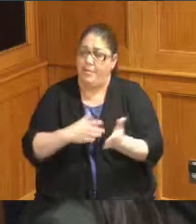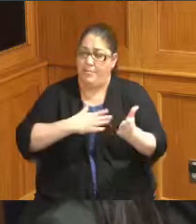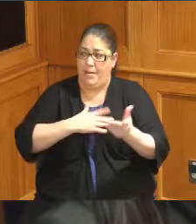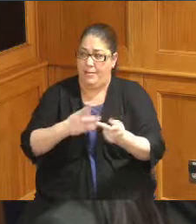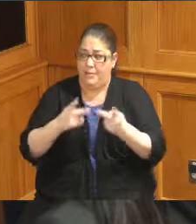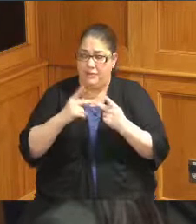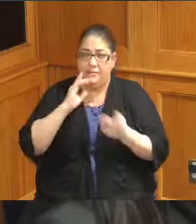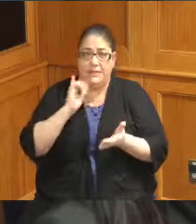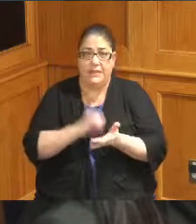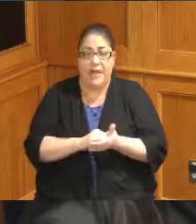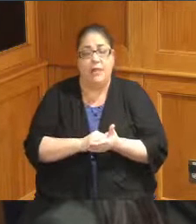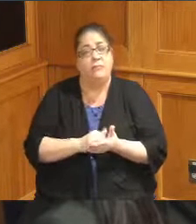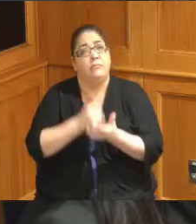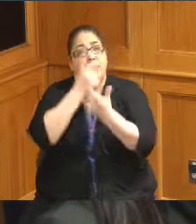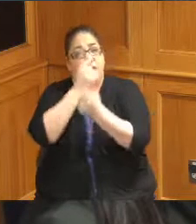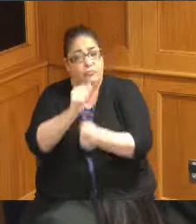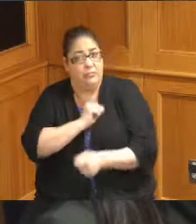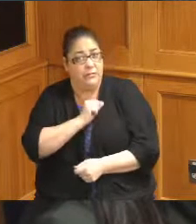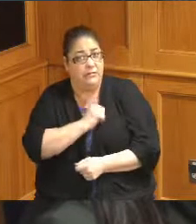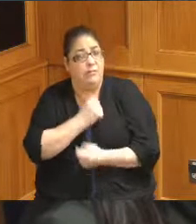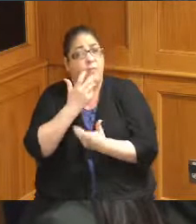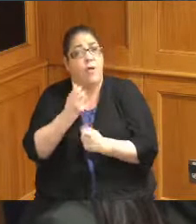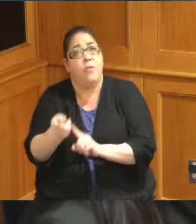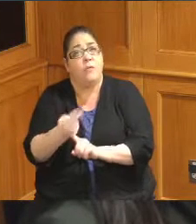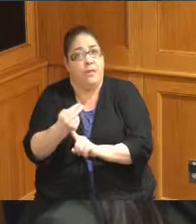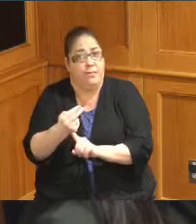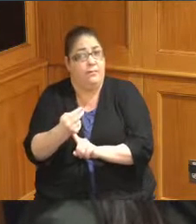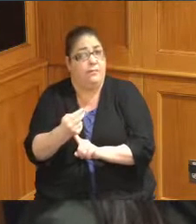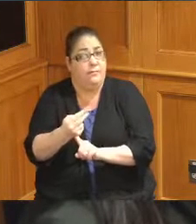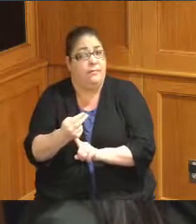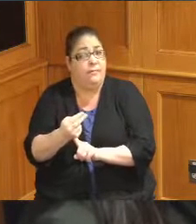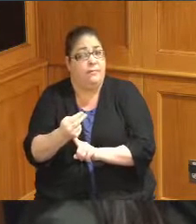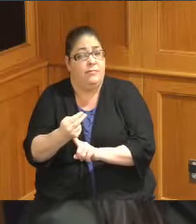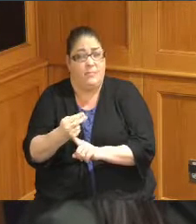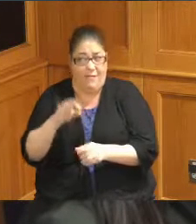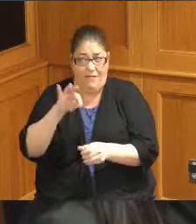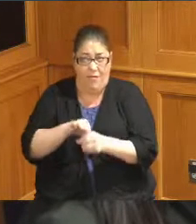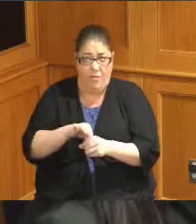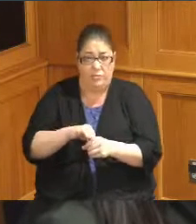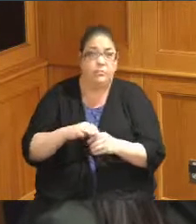interested in a hotel but I'm just saying we still haven't voting on anything and I just